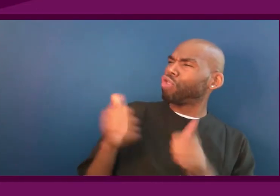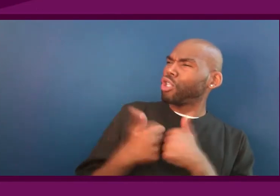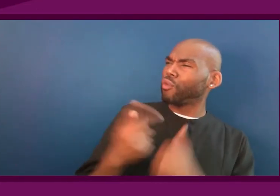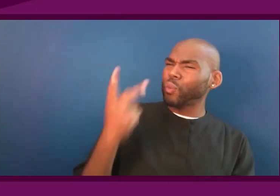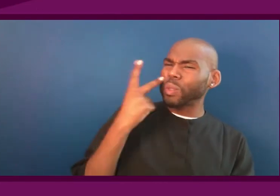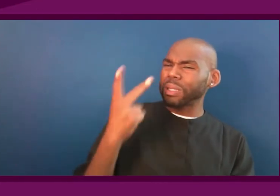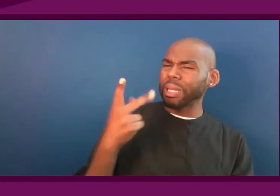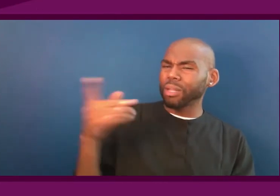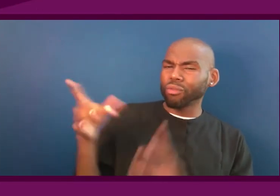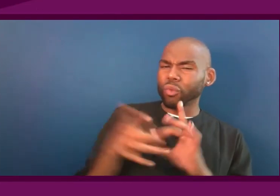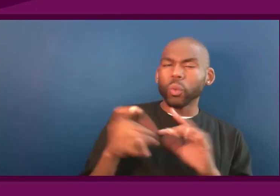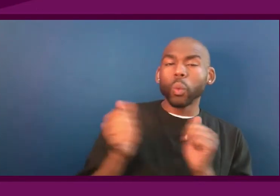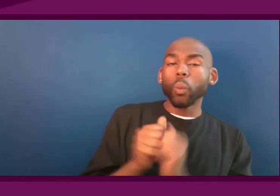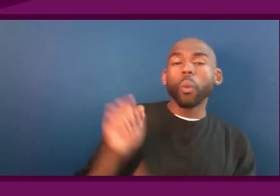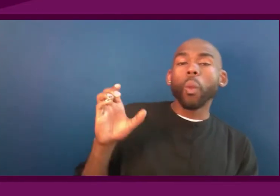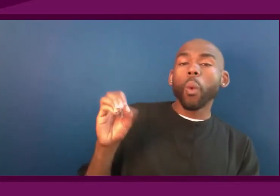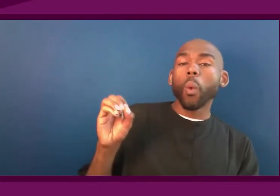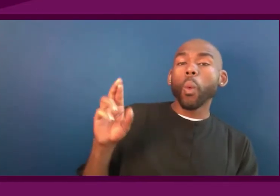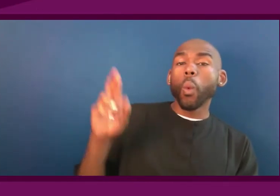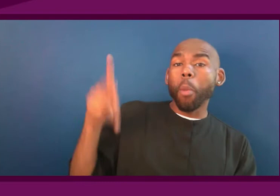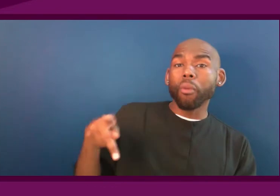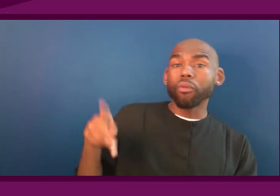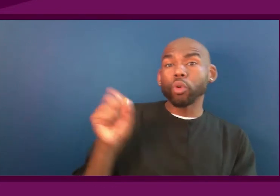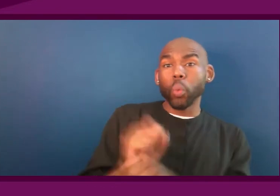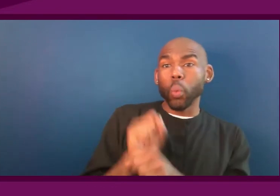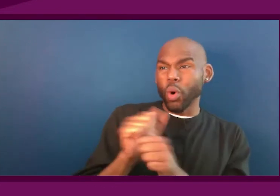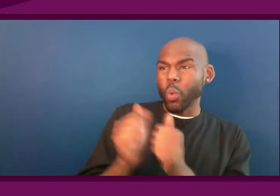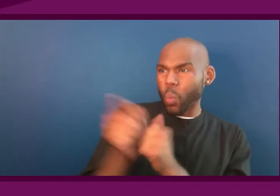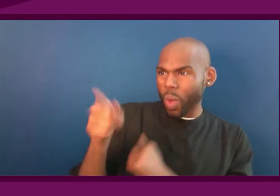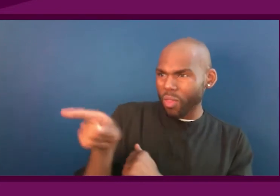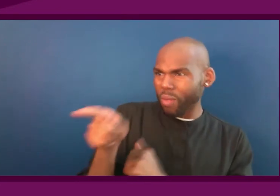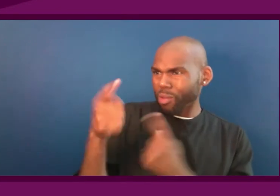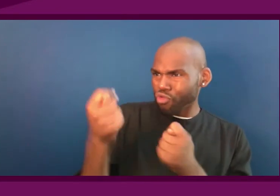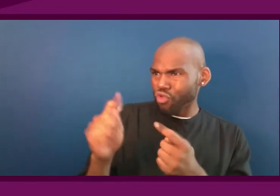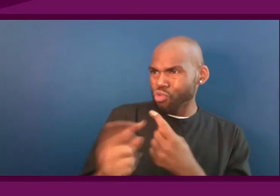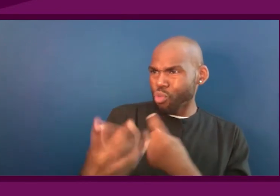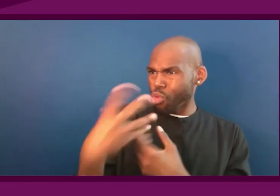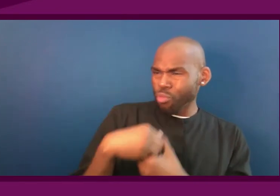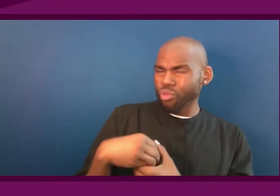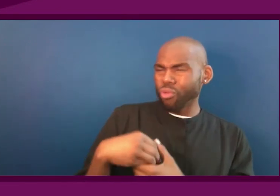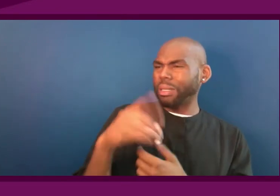but early on, they just did not understand what we were talking about. So we spent a lot of time